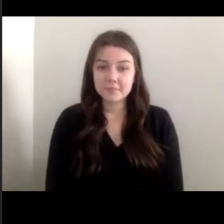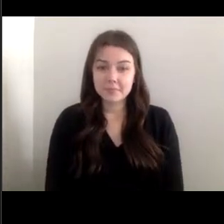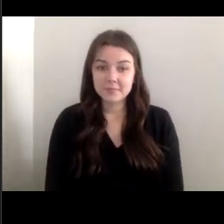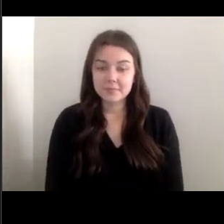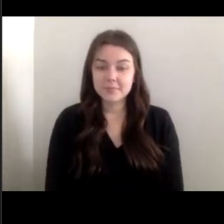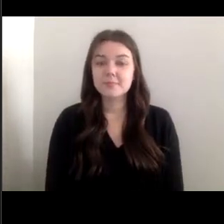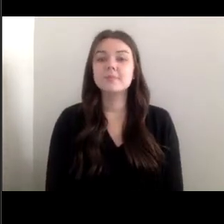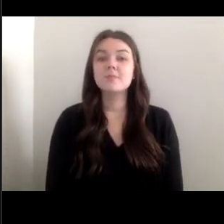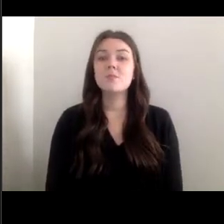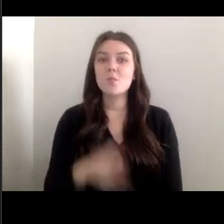How cool!